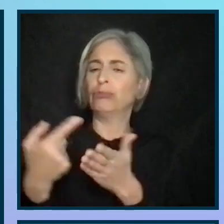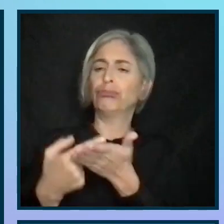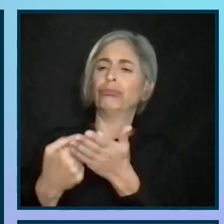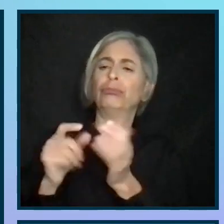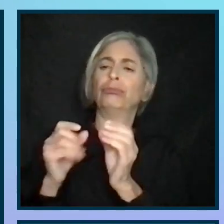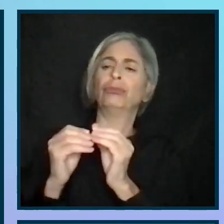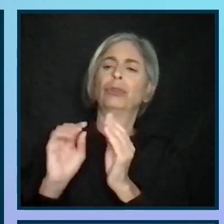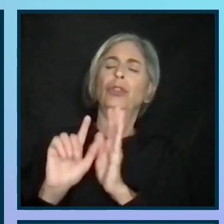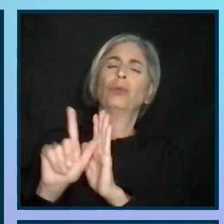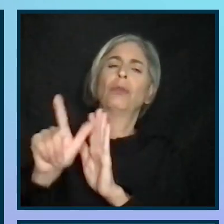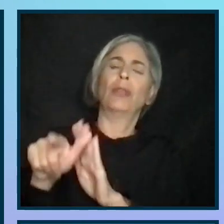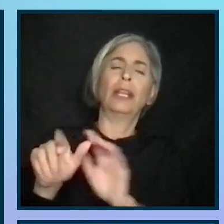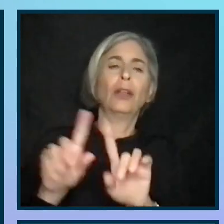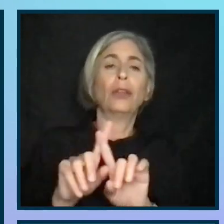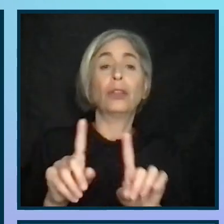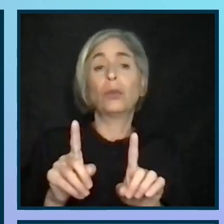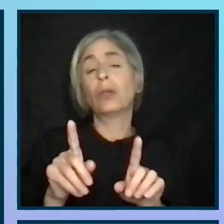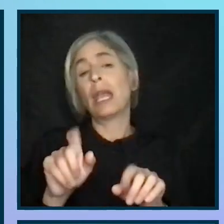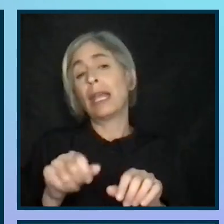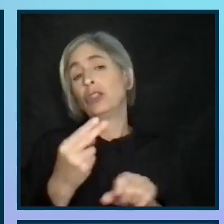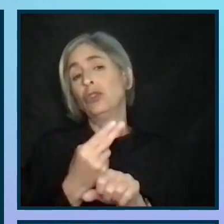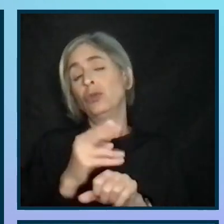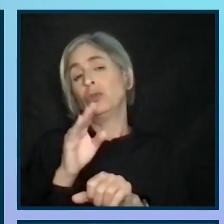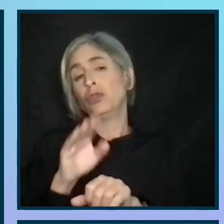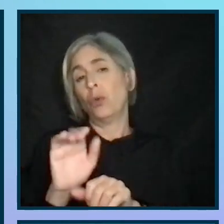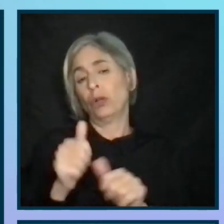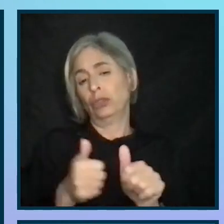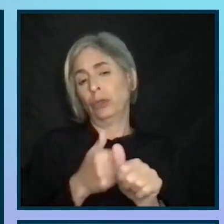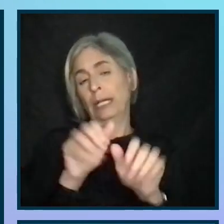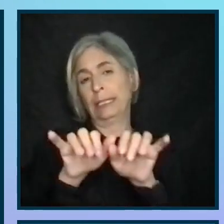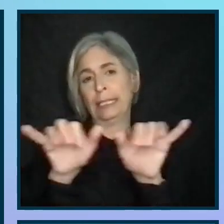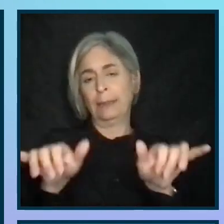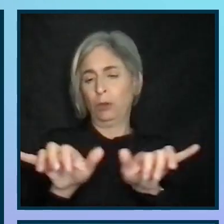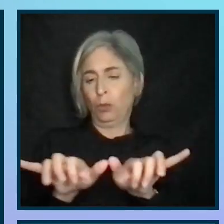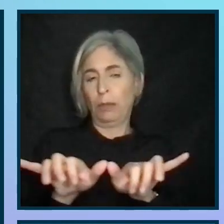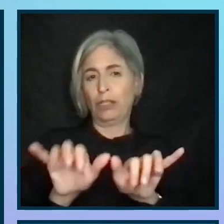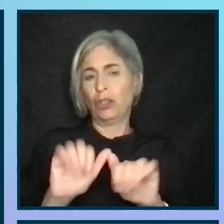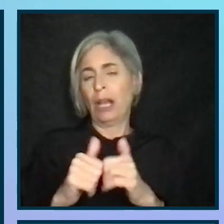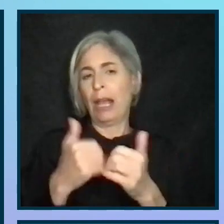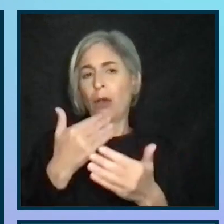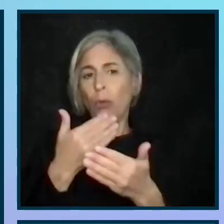you can then also make use your bug tracking system to measure how well you're adhering